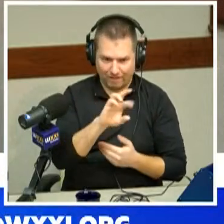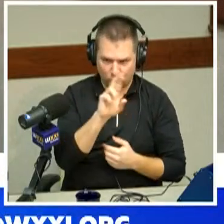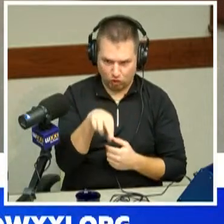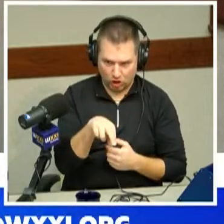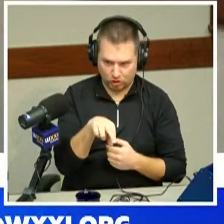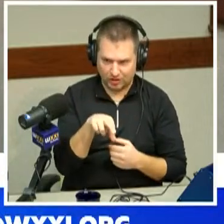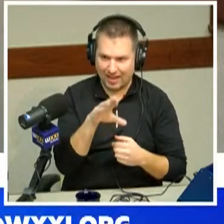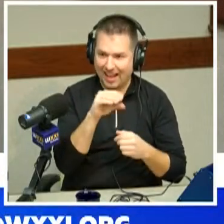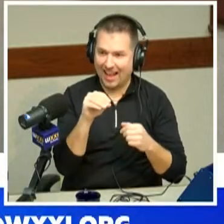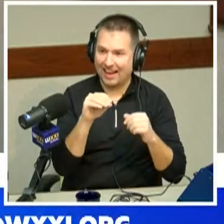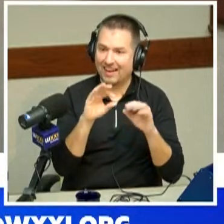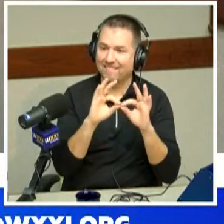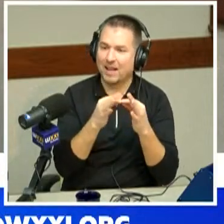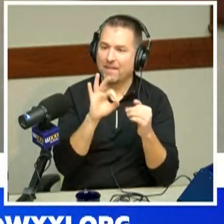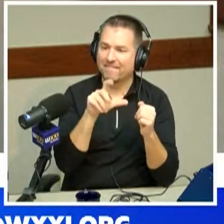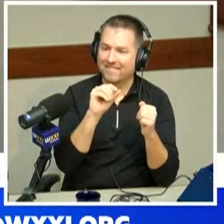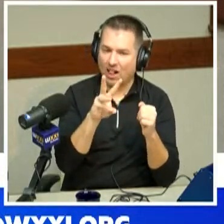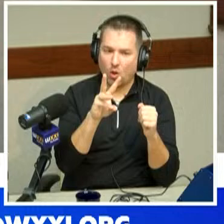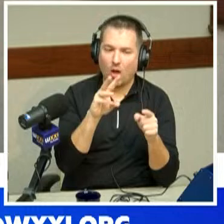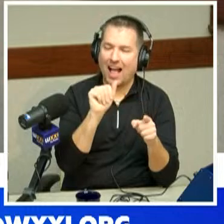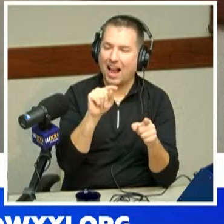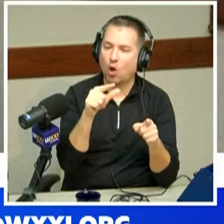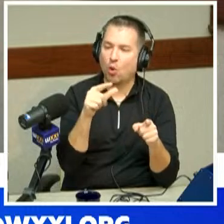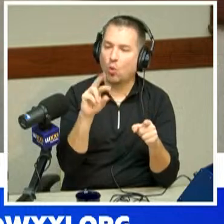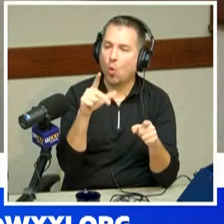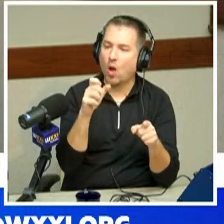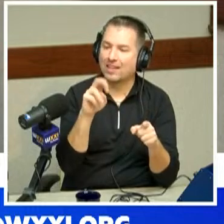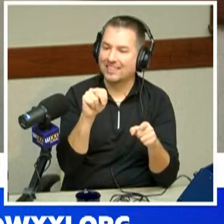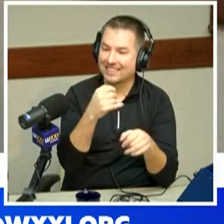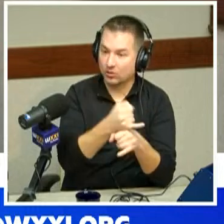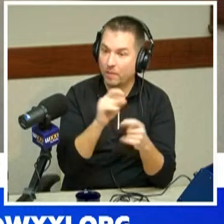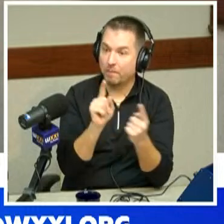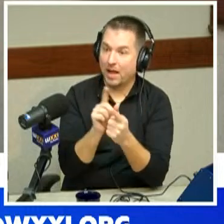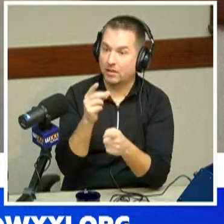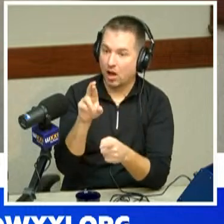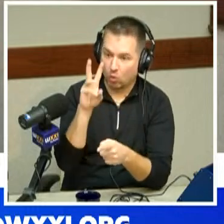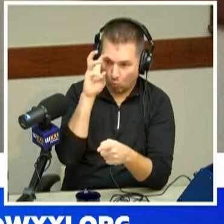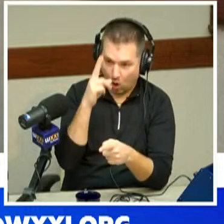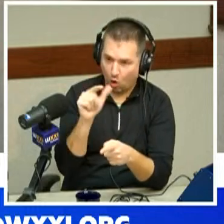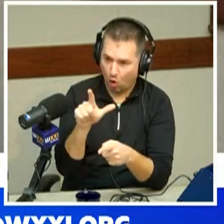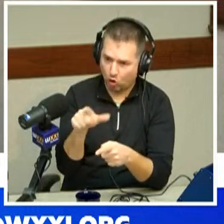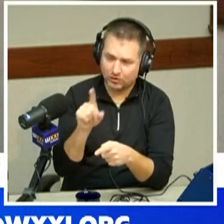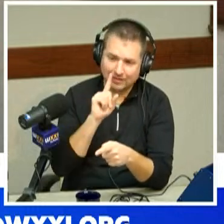fellow in data science at The gurgen Institute met Dr Wyatt Hall a deaf researcher and assistant